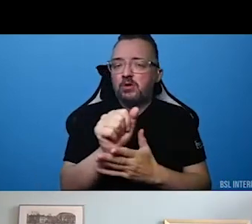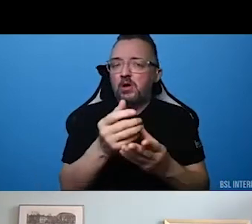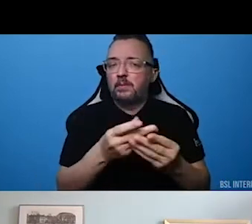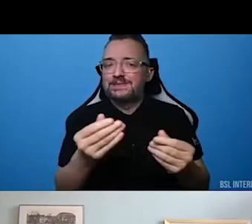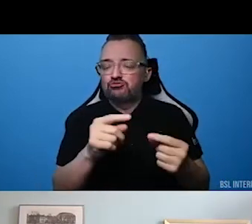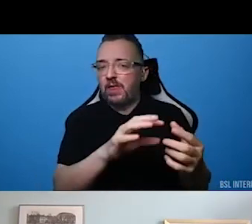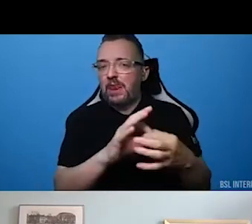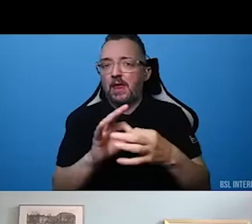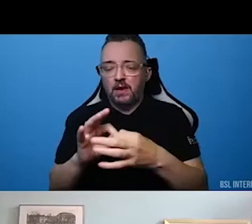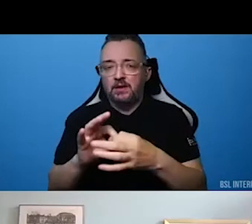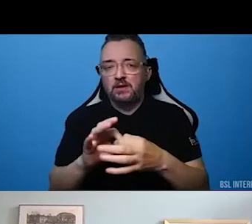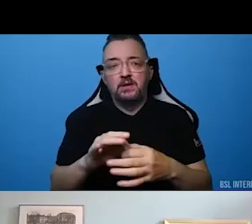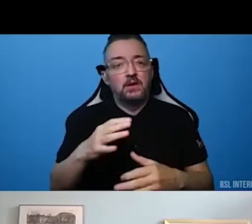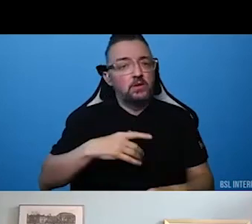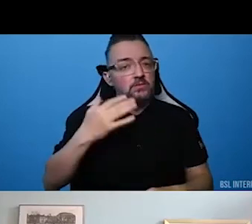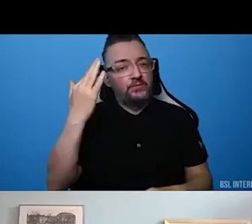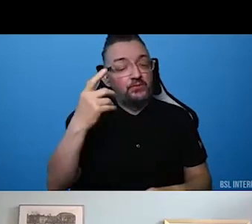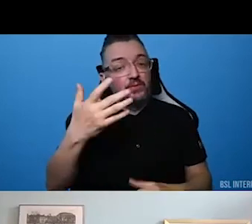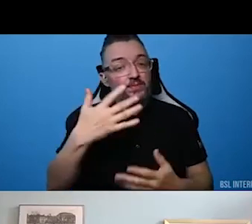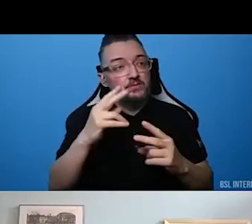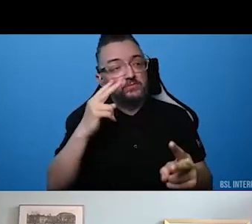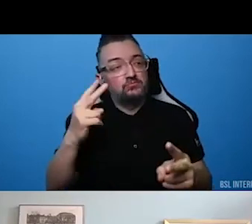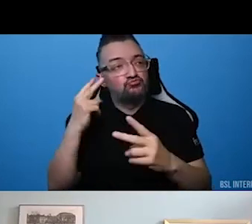and I just wondered if you had any reflections on